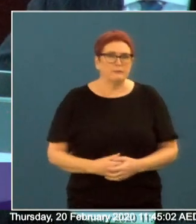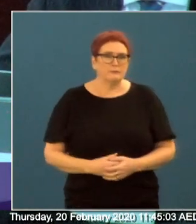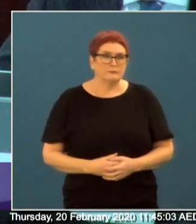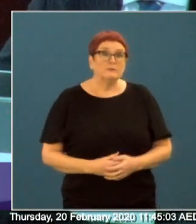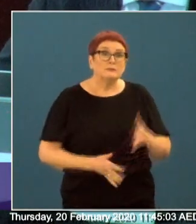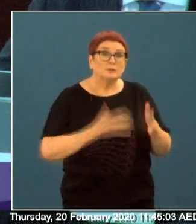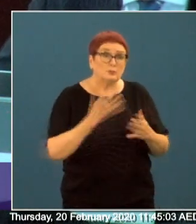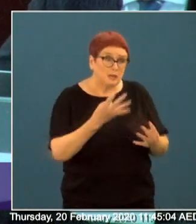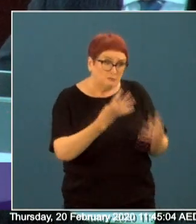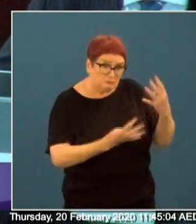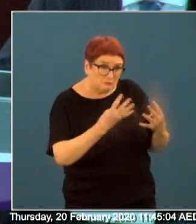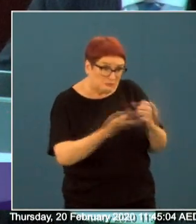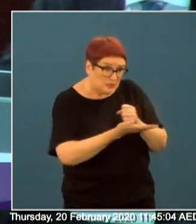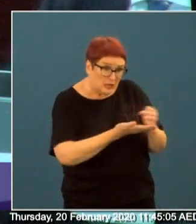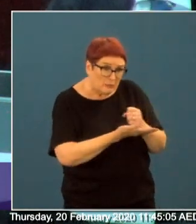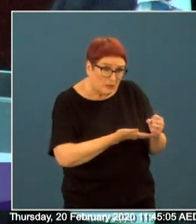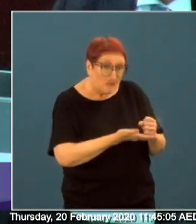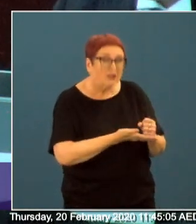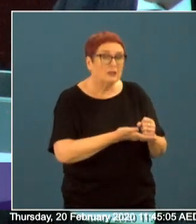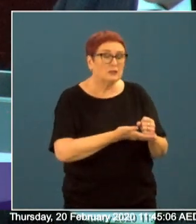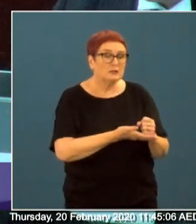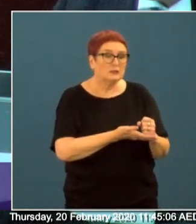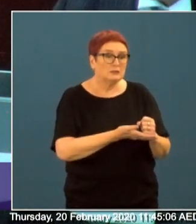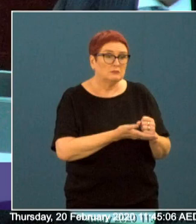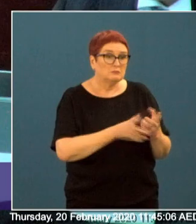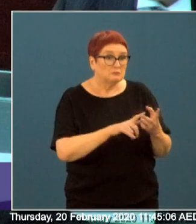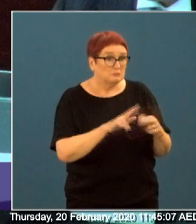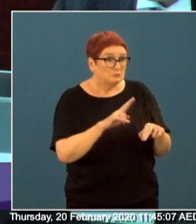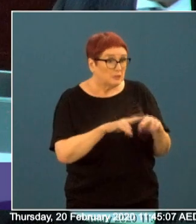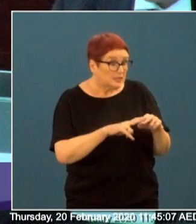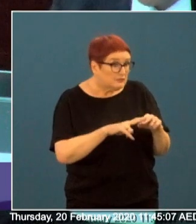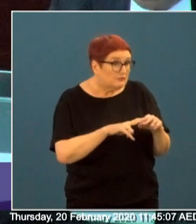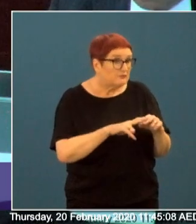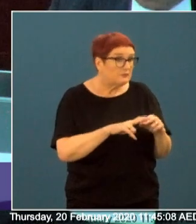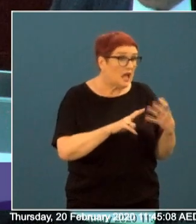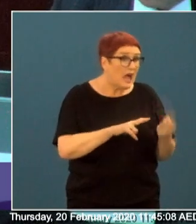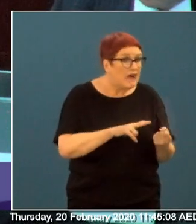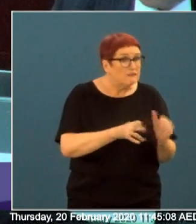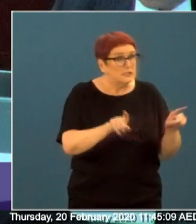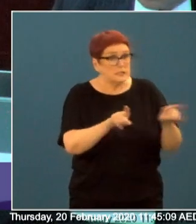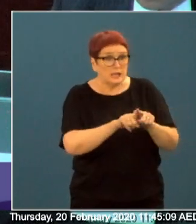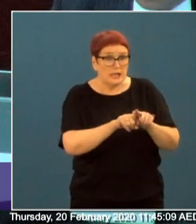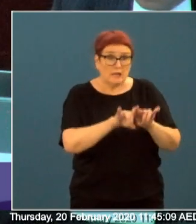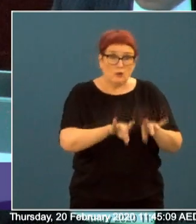can we assume that the — if there was the data available and the research undertaken in Australia,